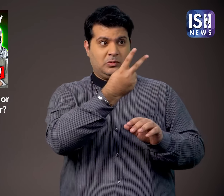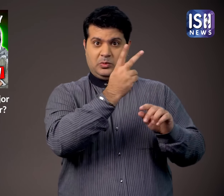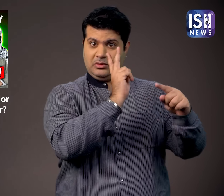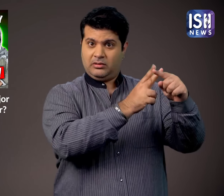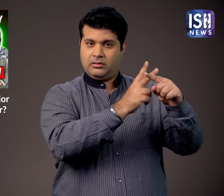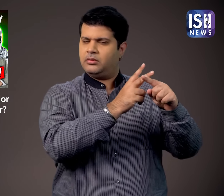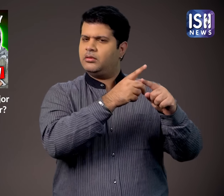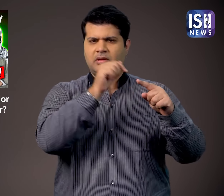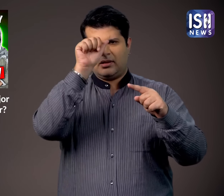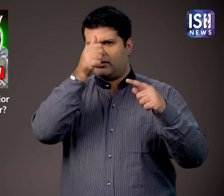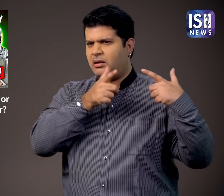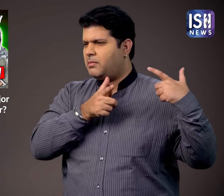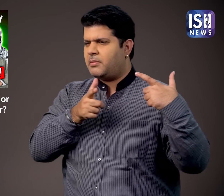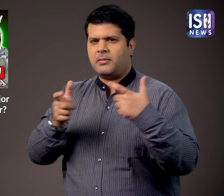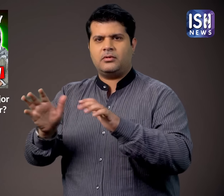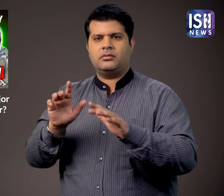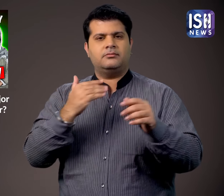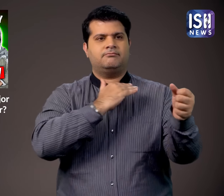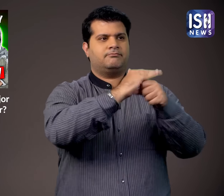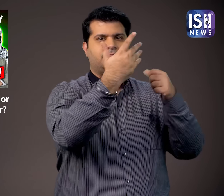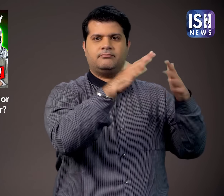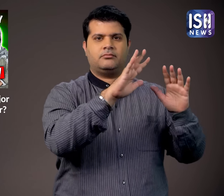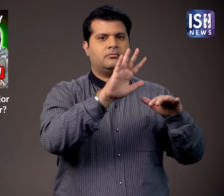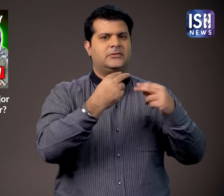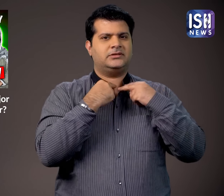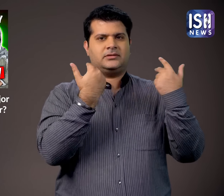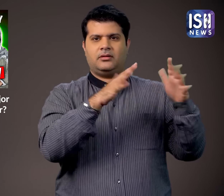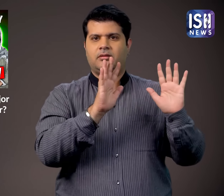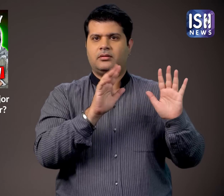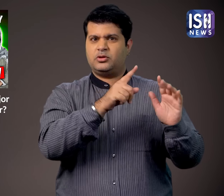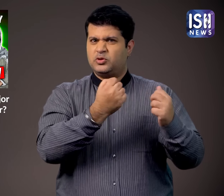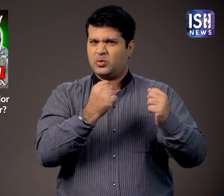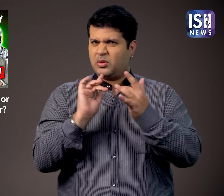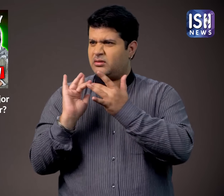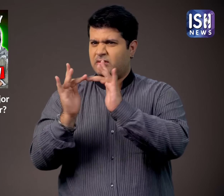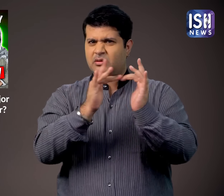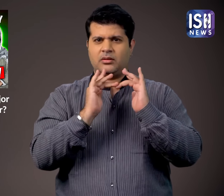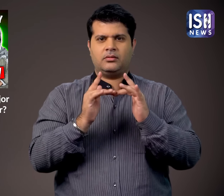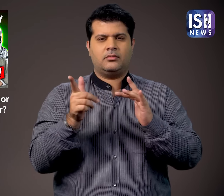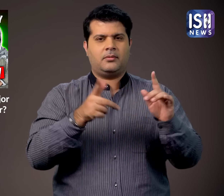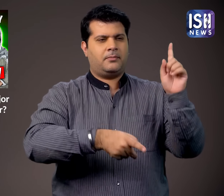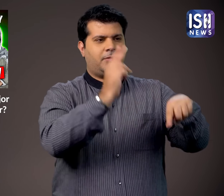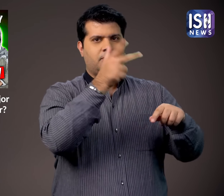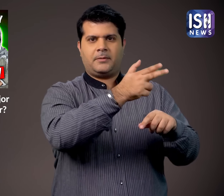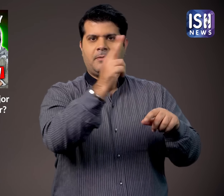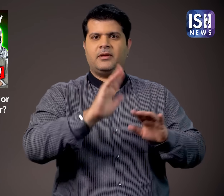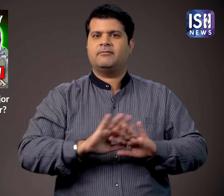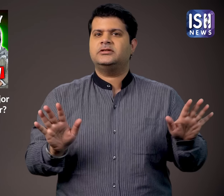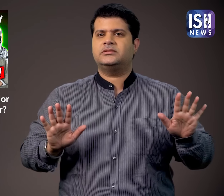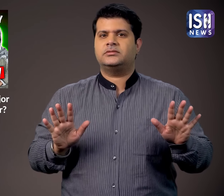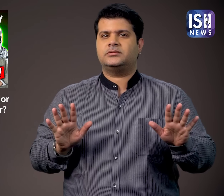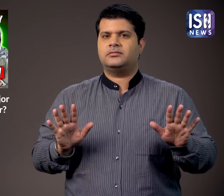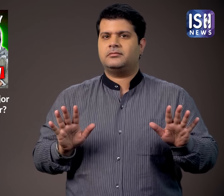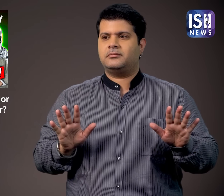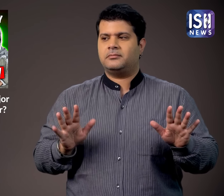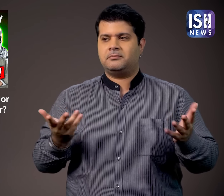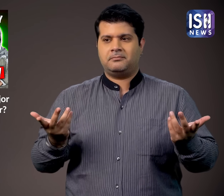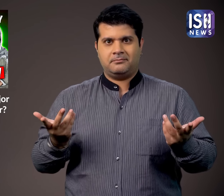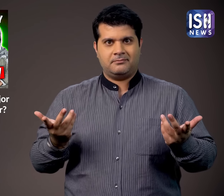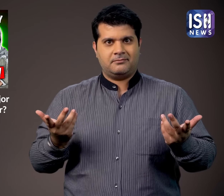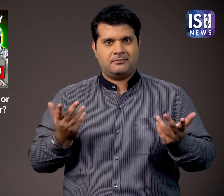Had these two commanders survived, they would have carried out many attacks on the Indian Army, but Major Sharma eliminated them.